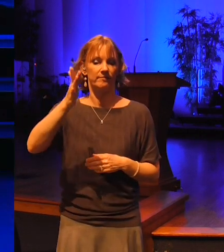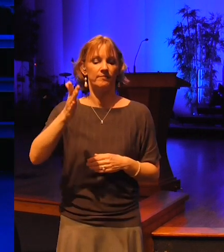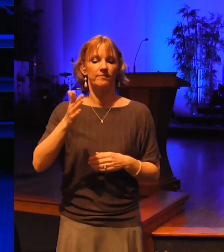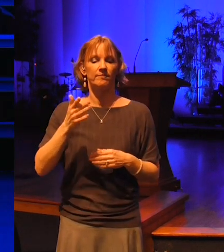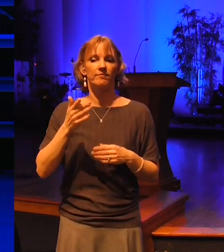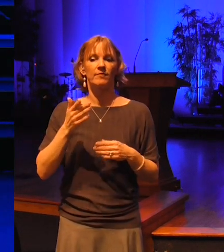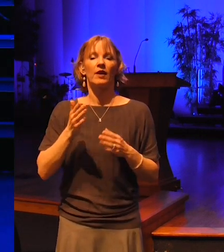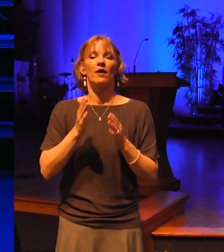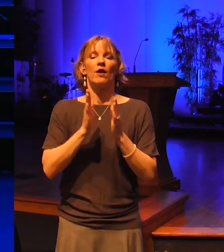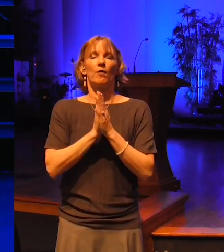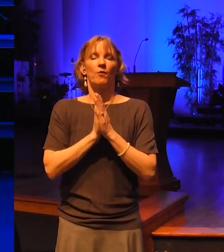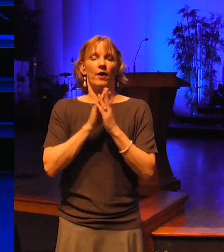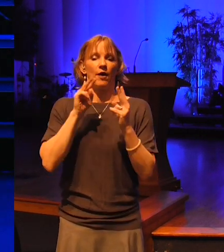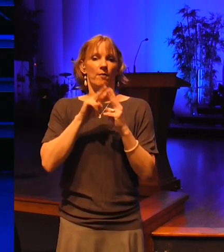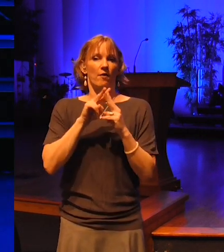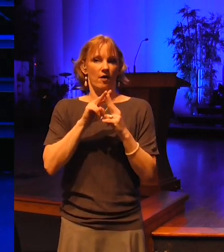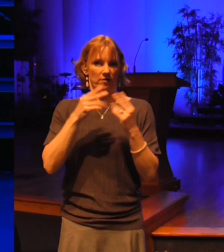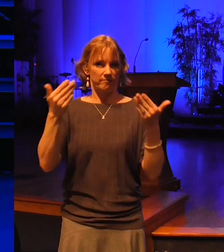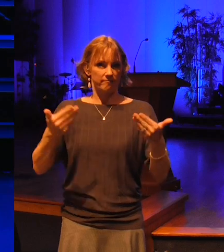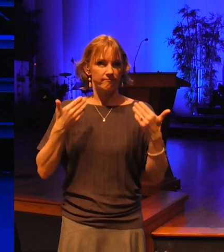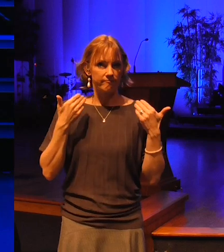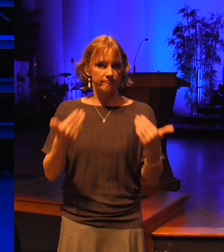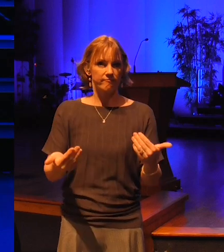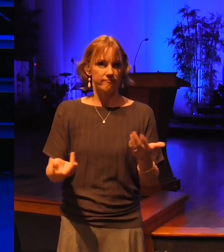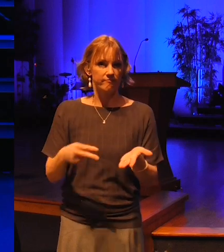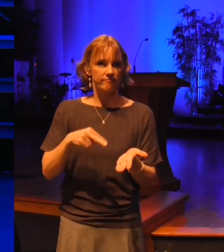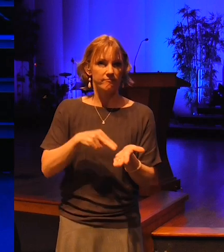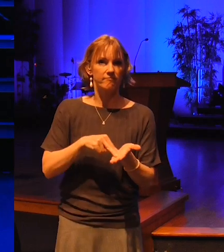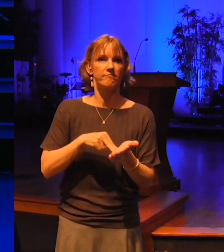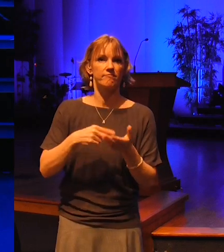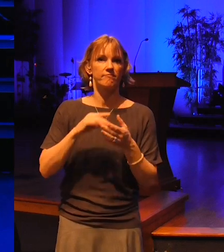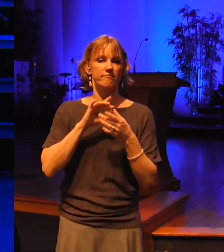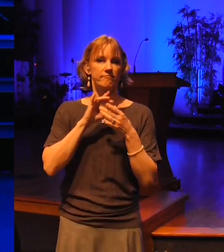practitioners who are here to stand and join us in consciousness they are available for prayer after